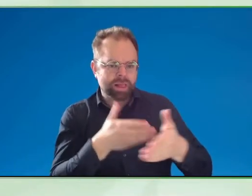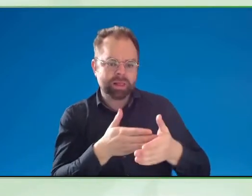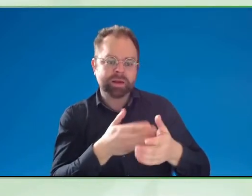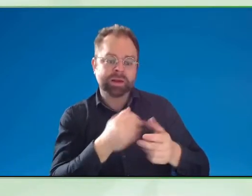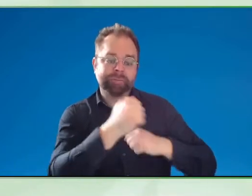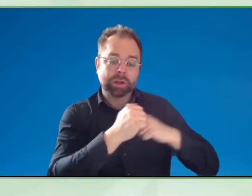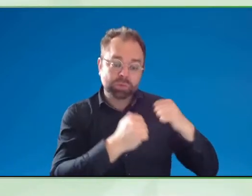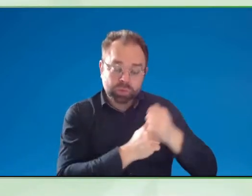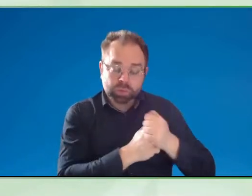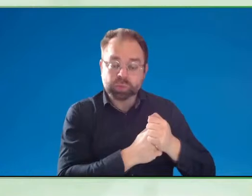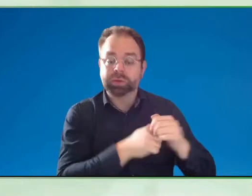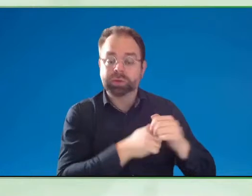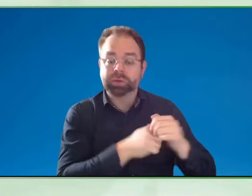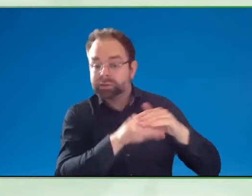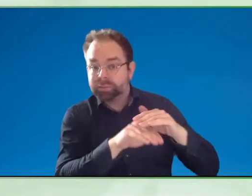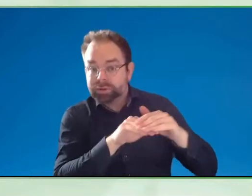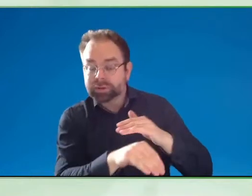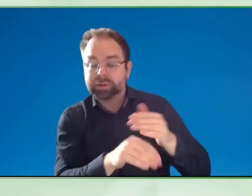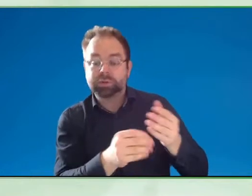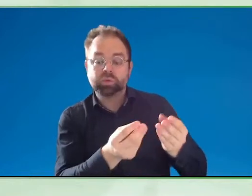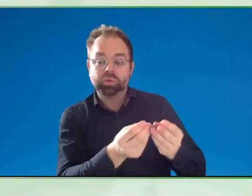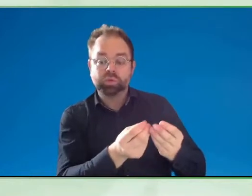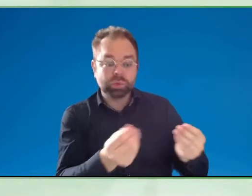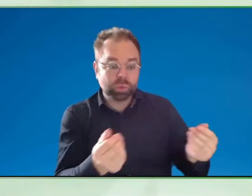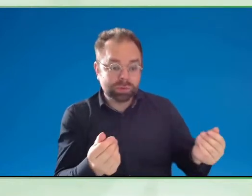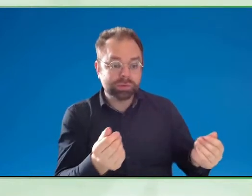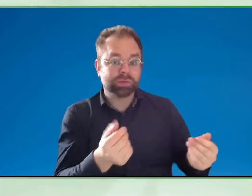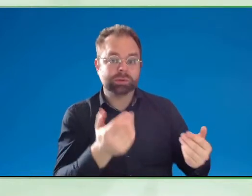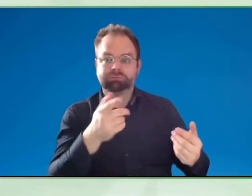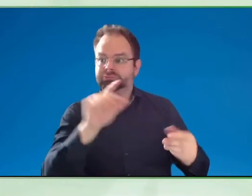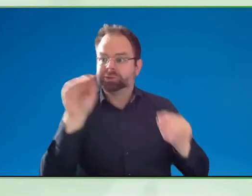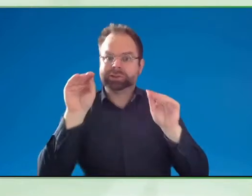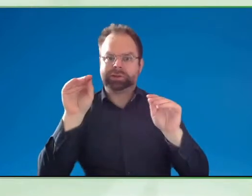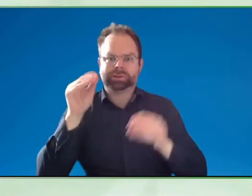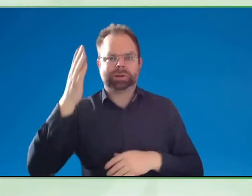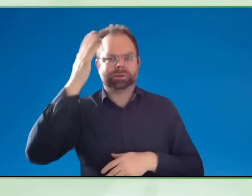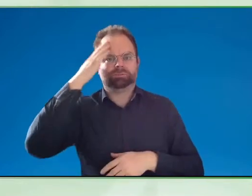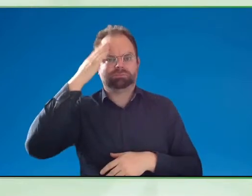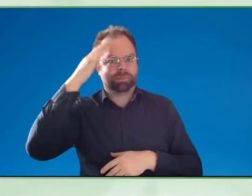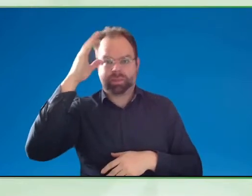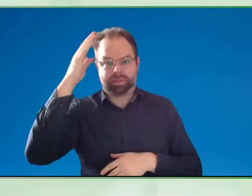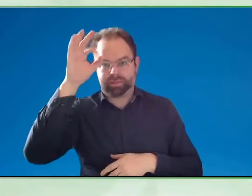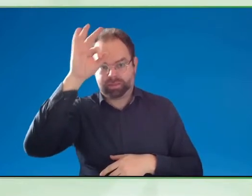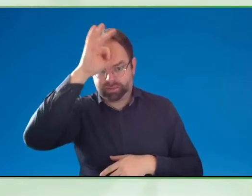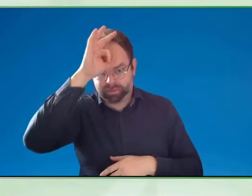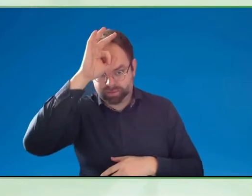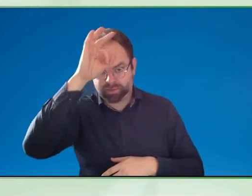The strategy consists of building the capacity of teachers.